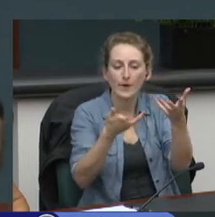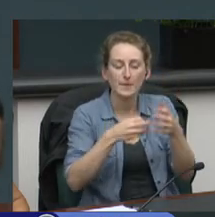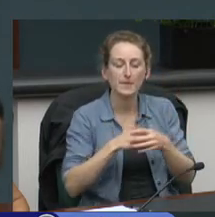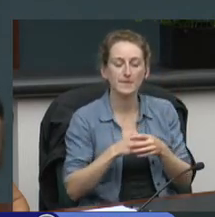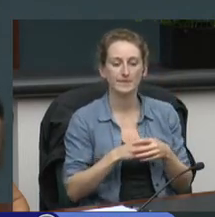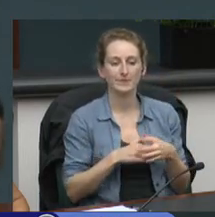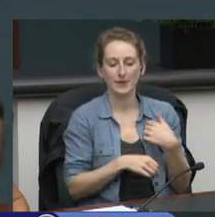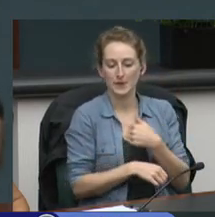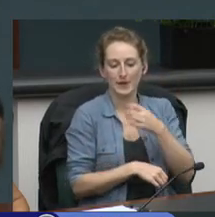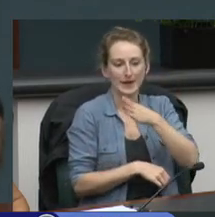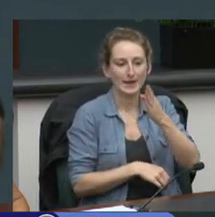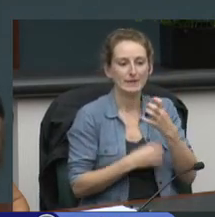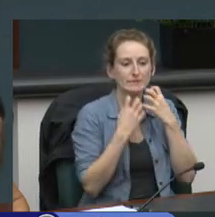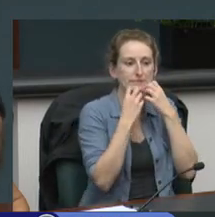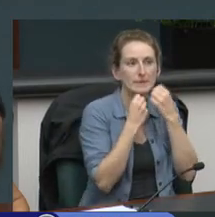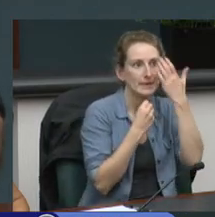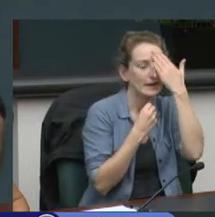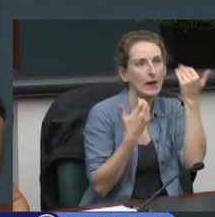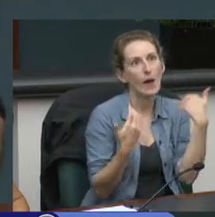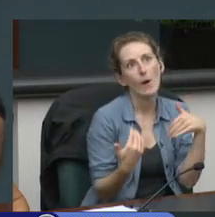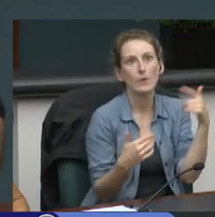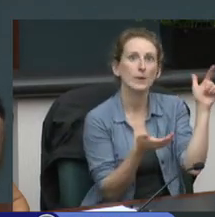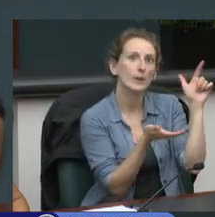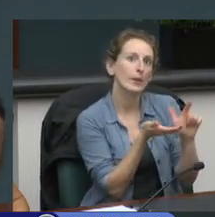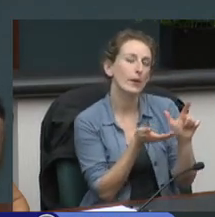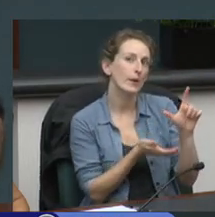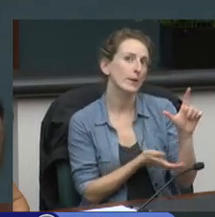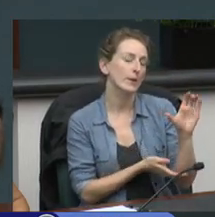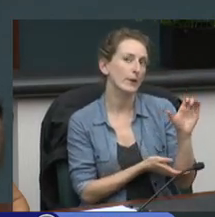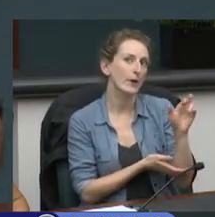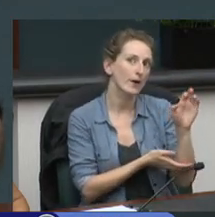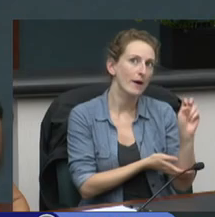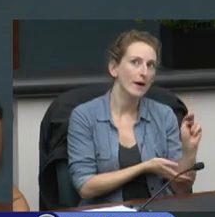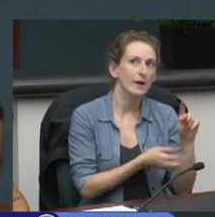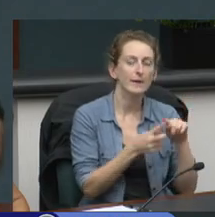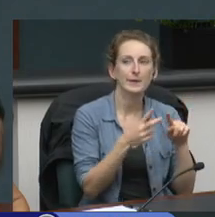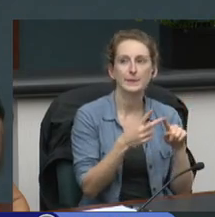because they are low carbon energy efficient or even economically abundant